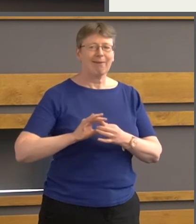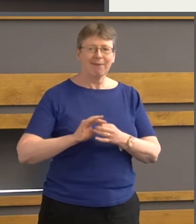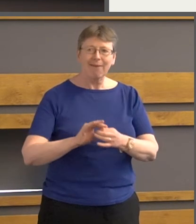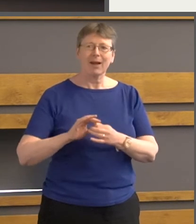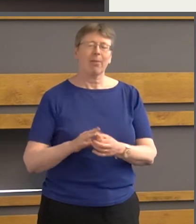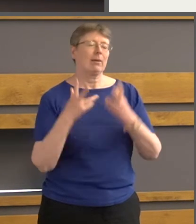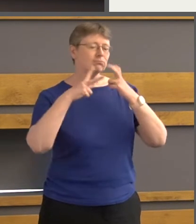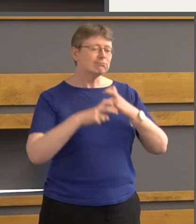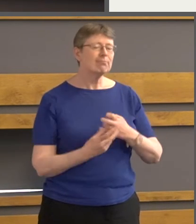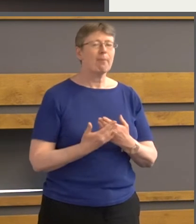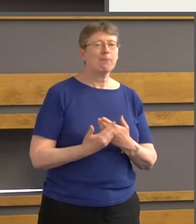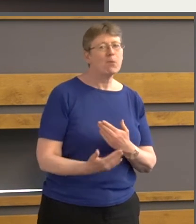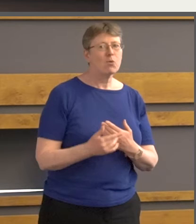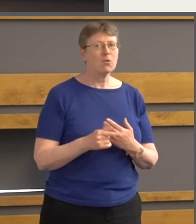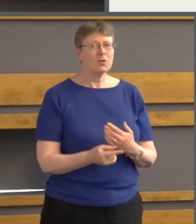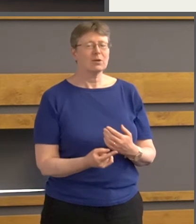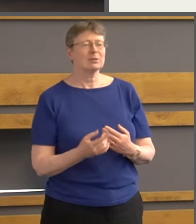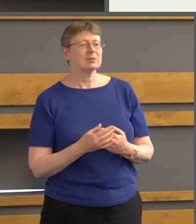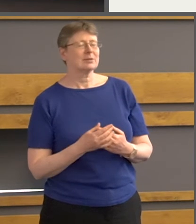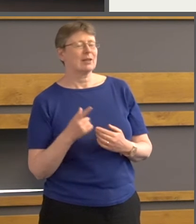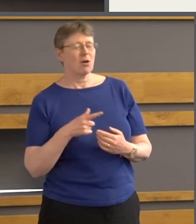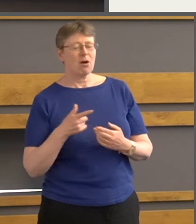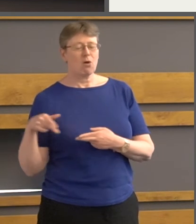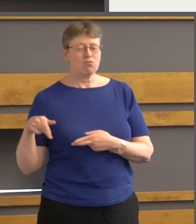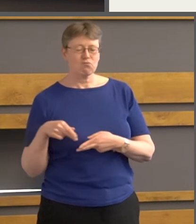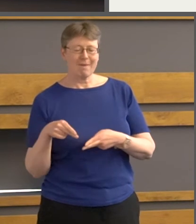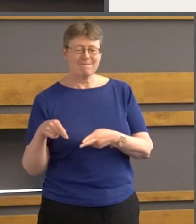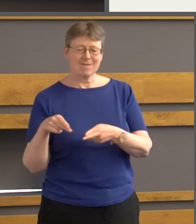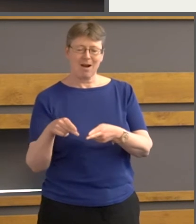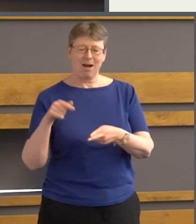I realized that the rivers told a huge story.